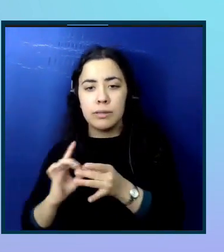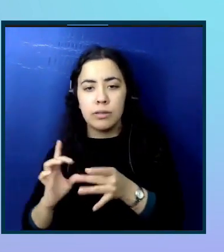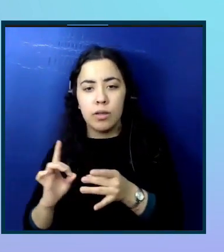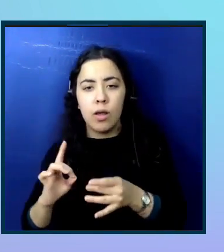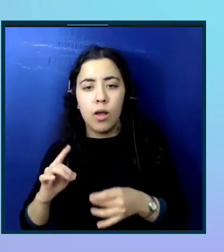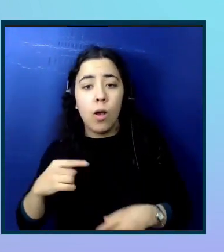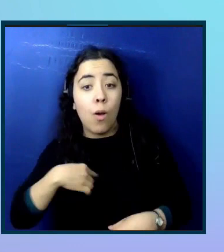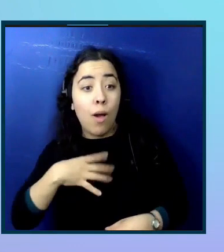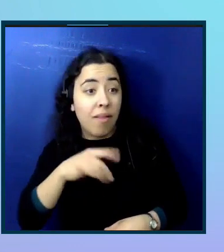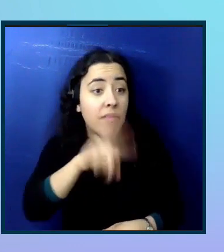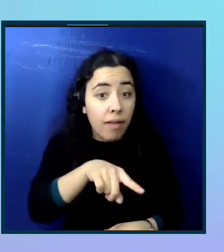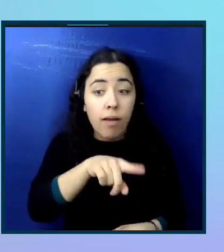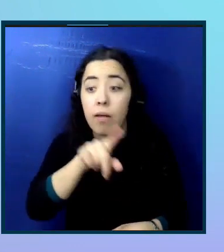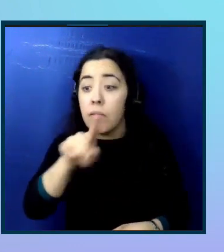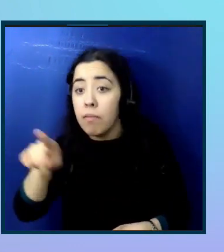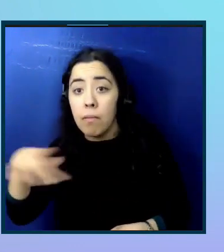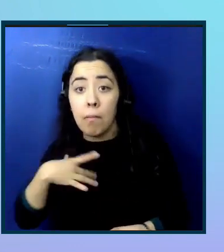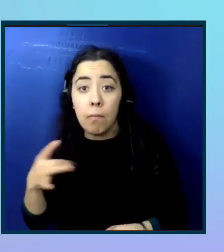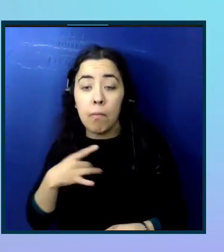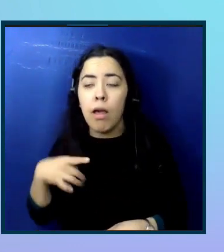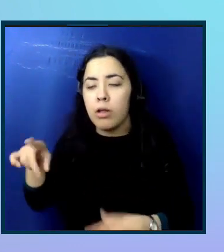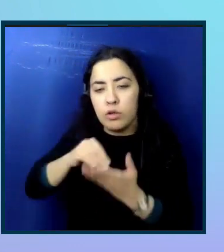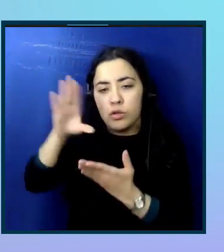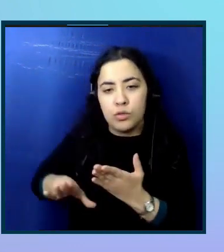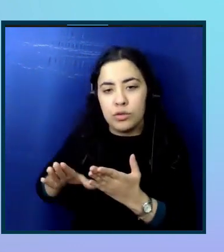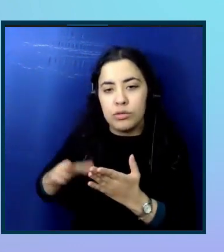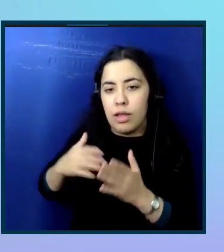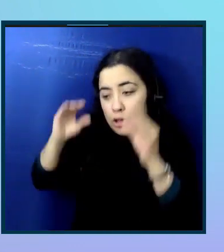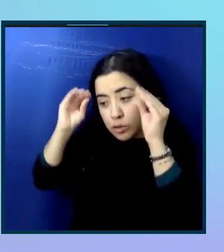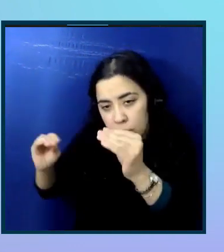I try to have them to ask questions